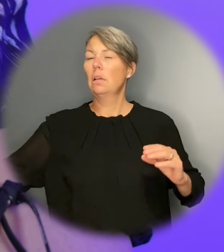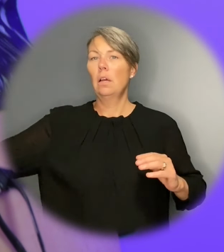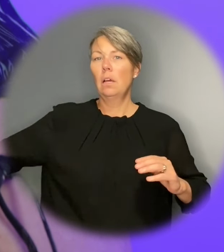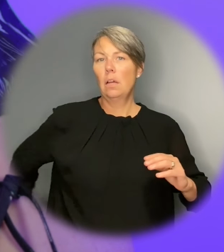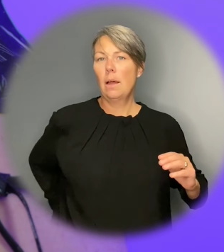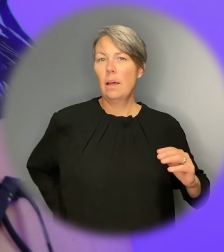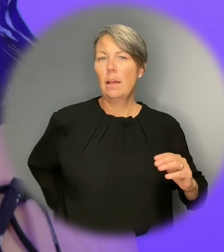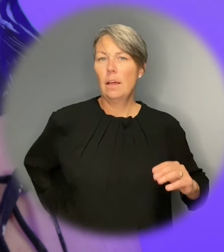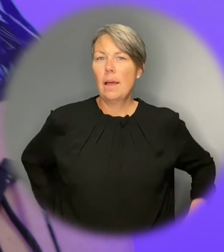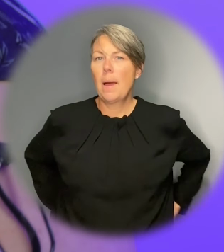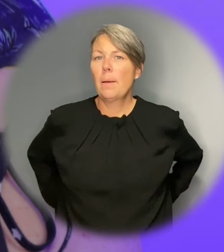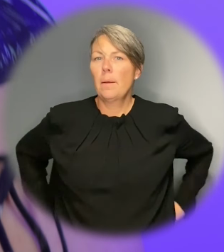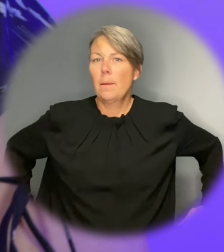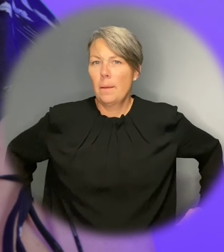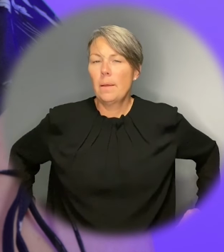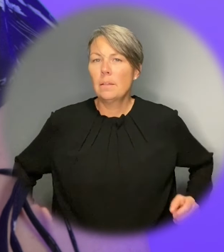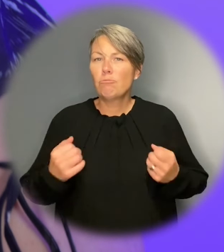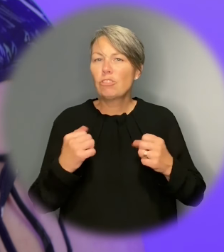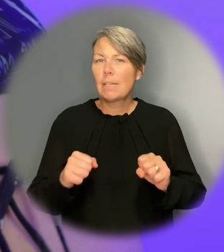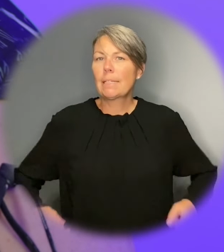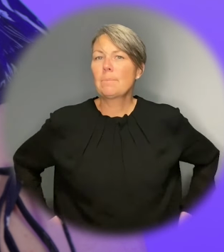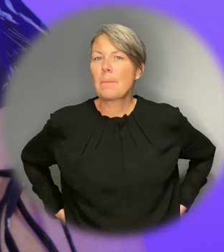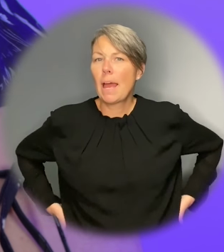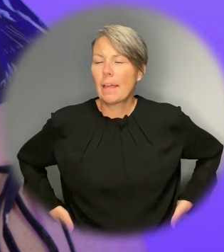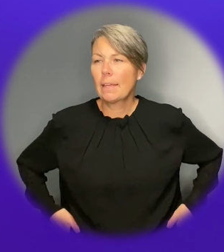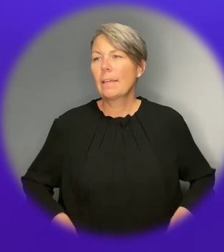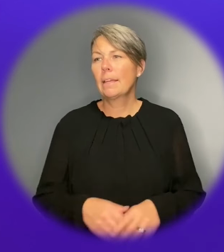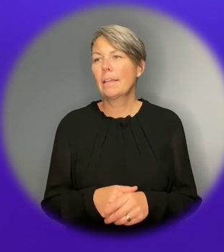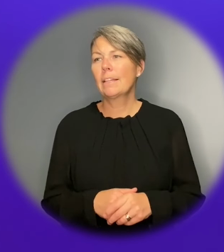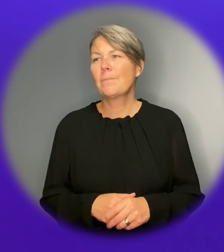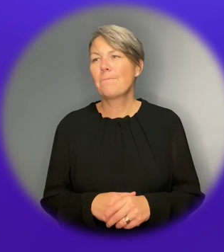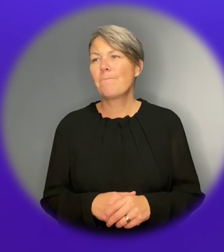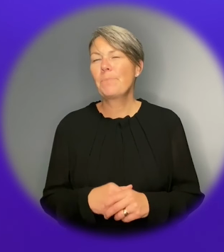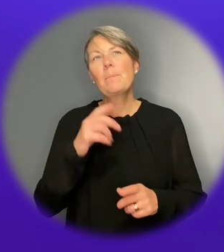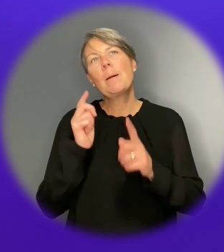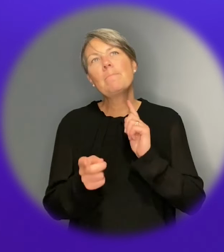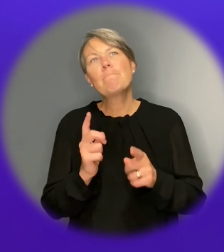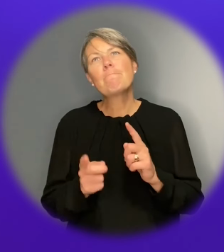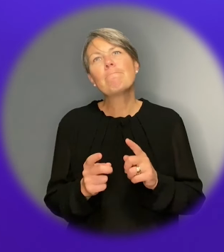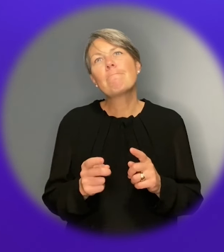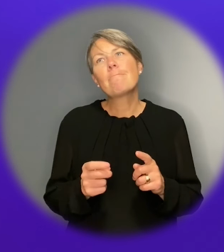kind of work it into it being sexy and like still part of everything is is to